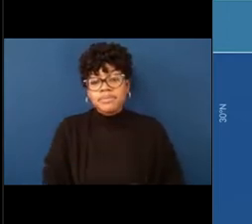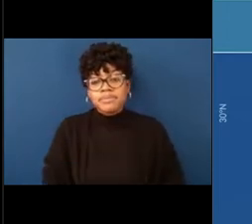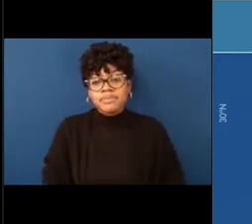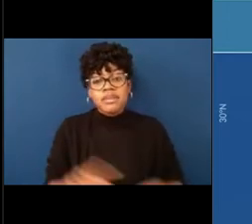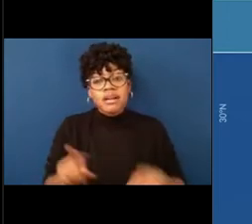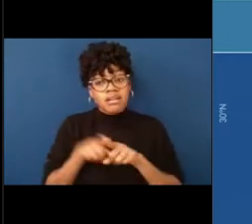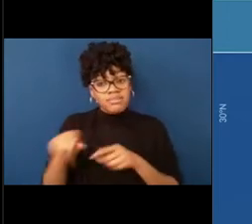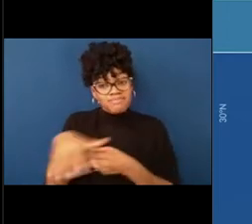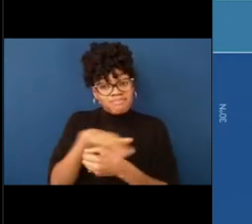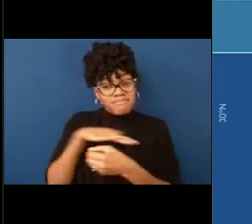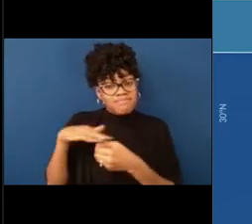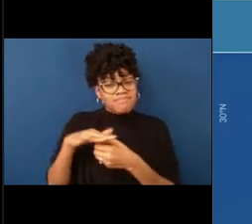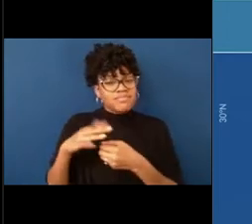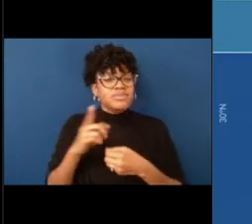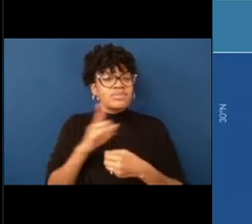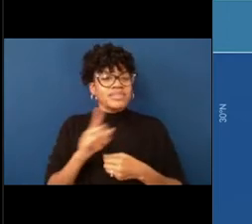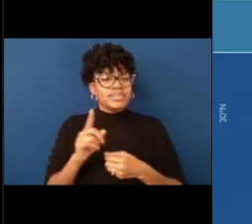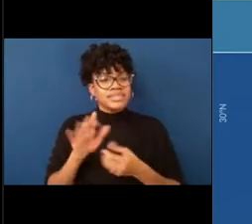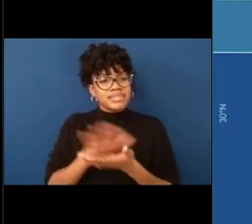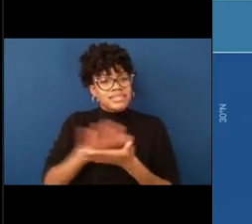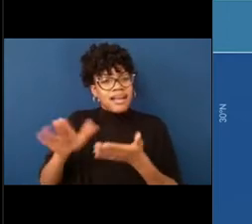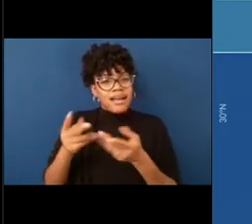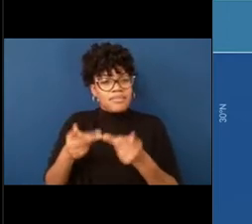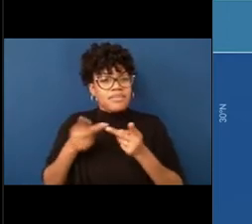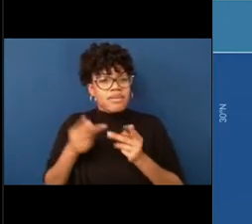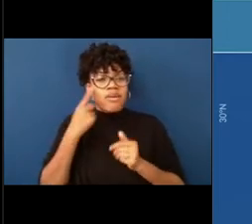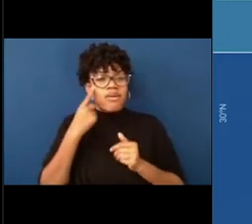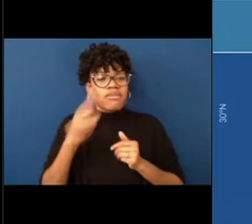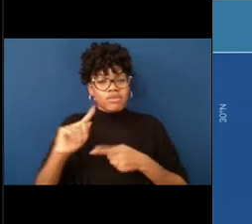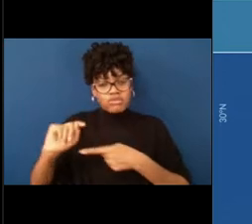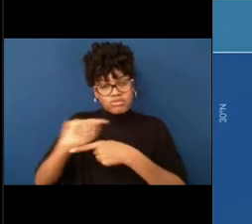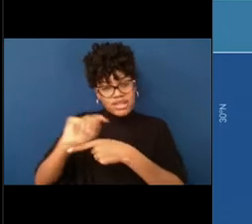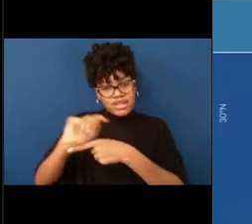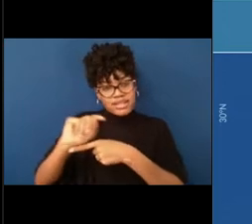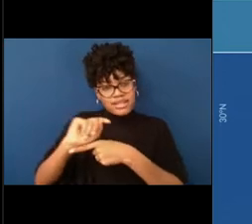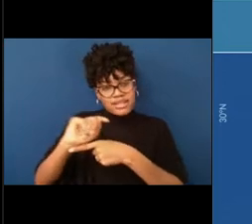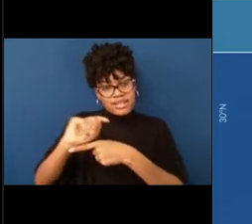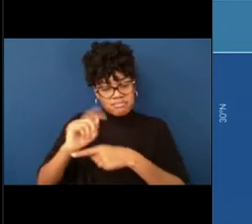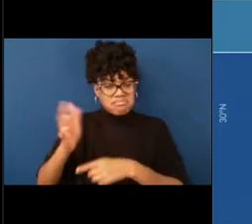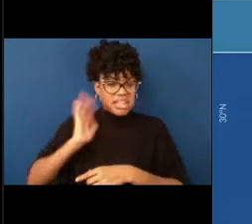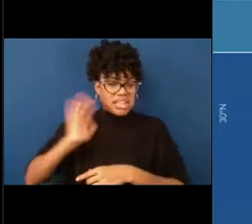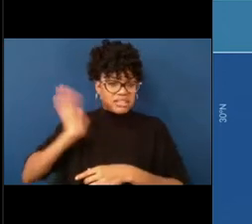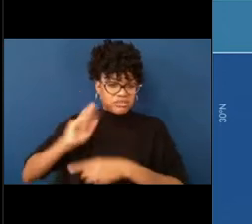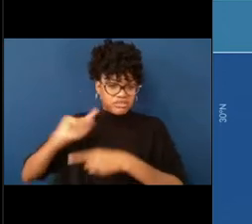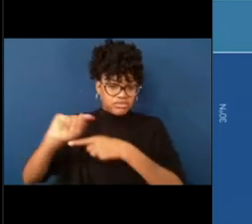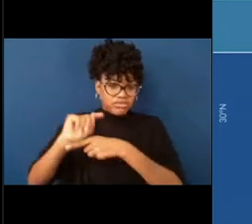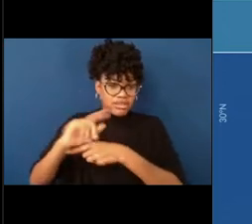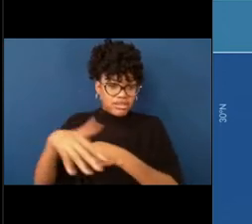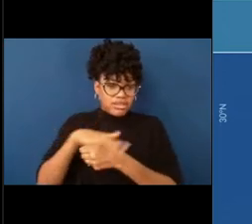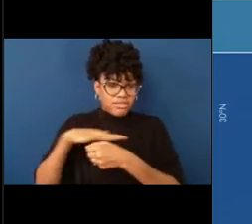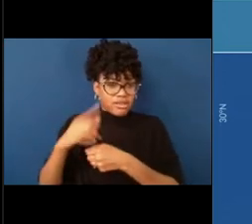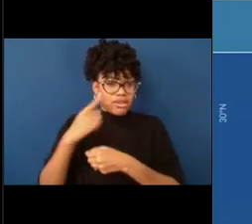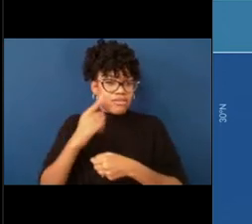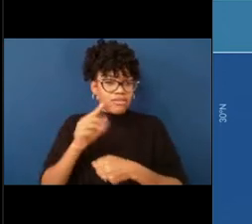for ancient and modern way finders and voyagers. If you look at that dotted white line, that highlights the area